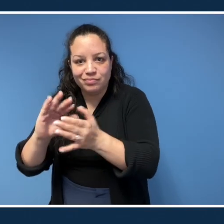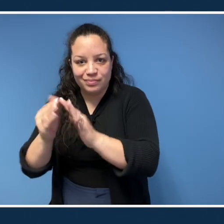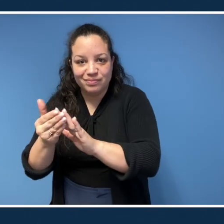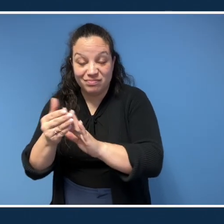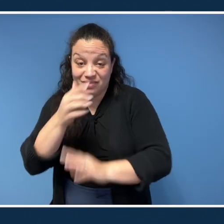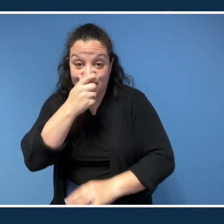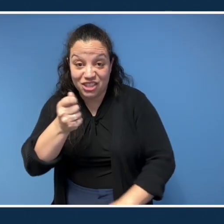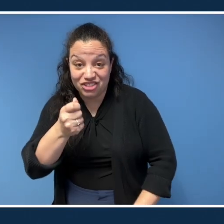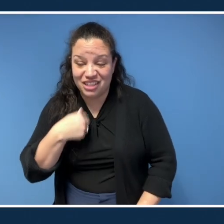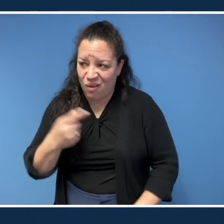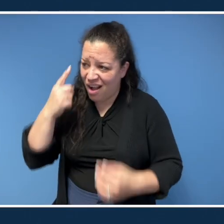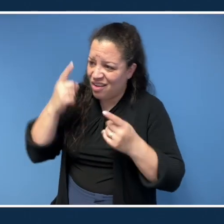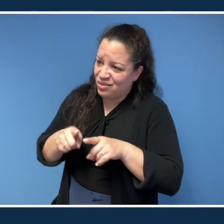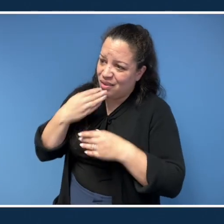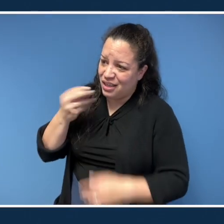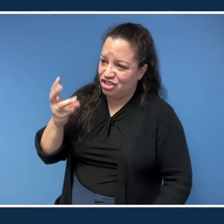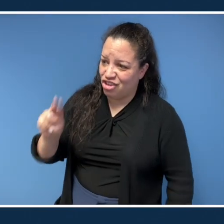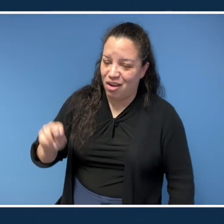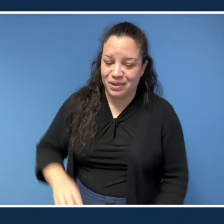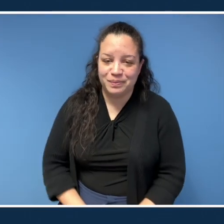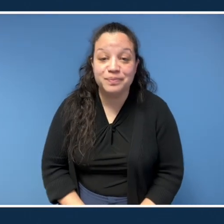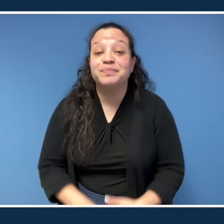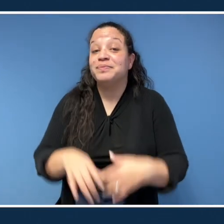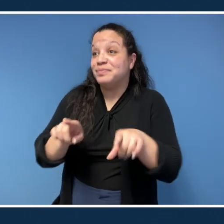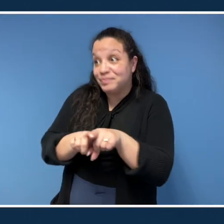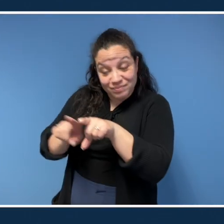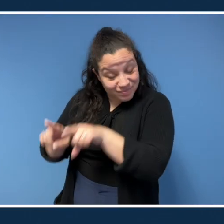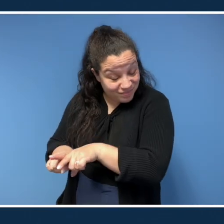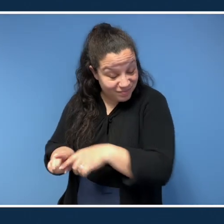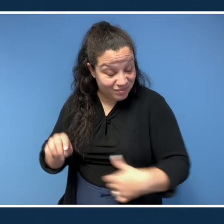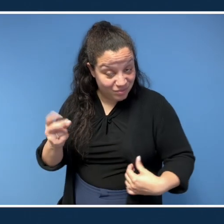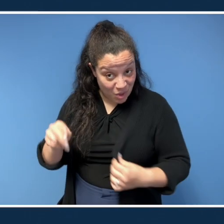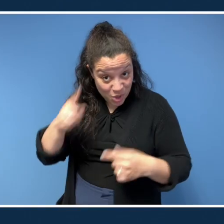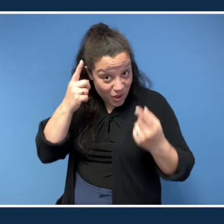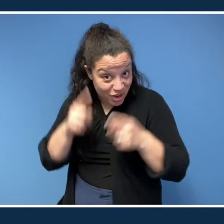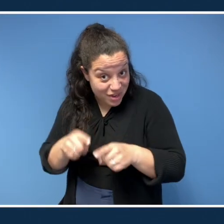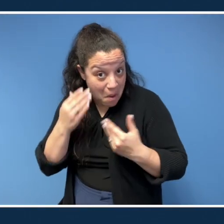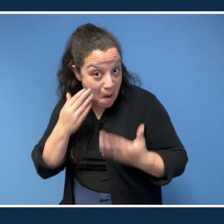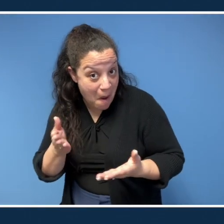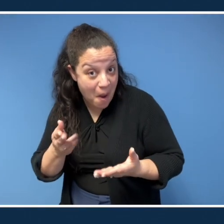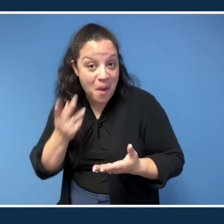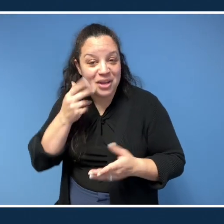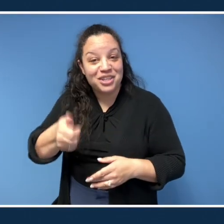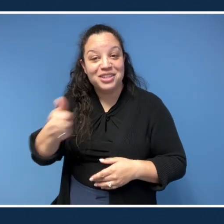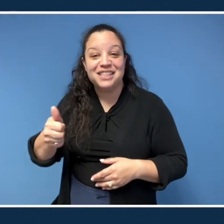Yes, agreed. Thank you, Shawn, I also know I don't know if Shawn you agree, but I see you as a podcaster extraordinaire yourself..